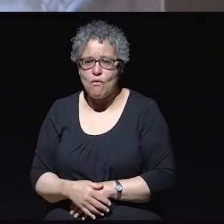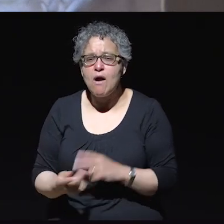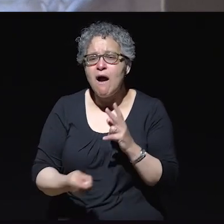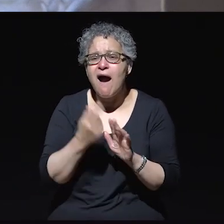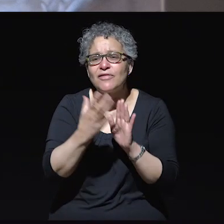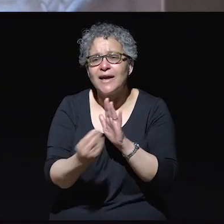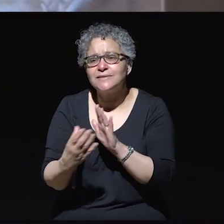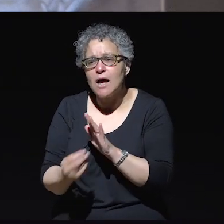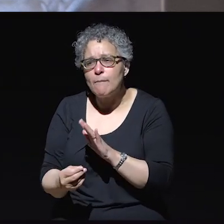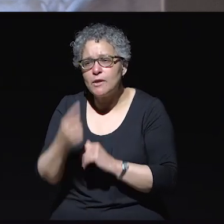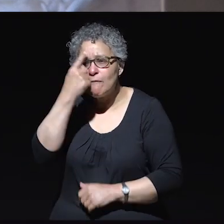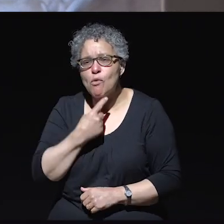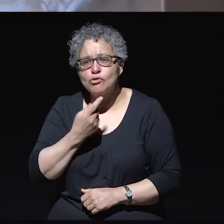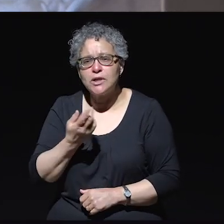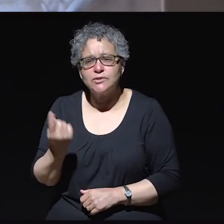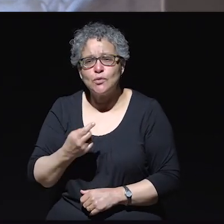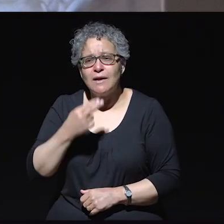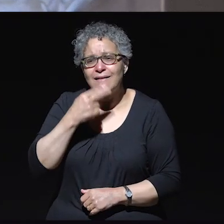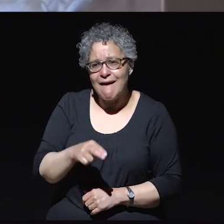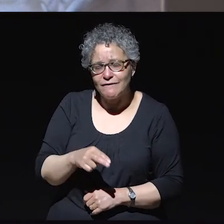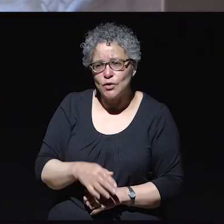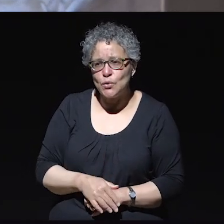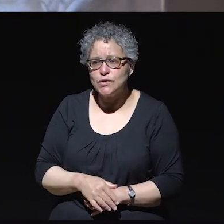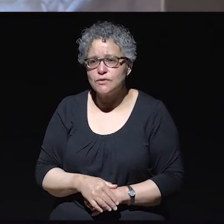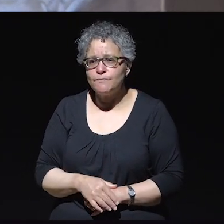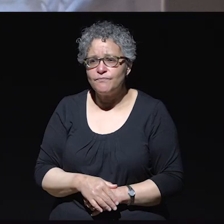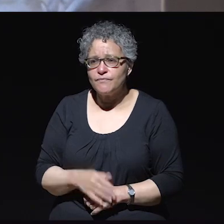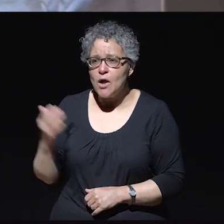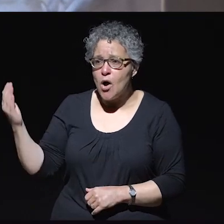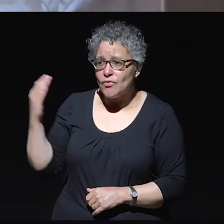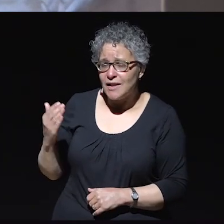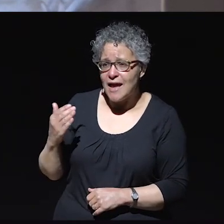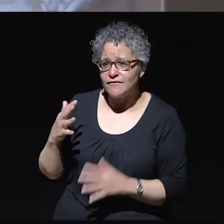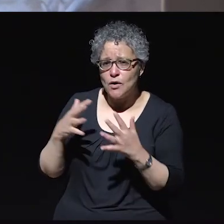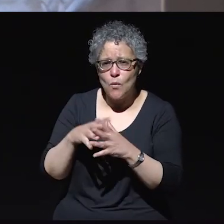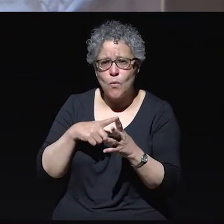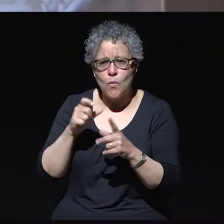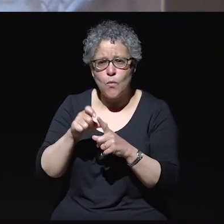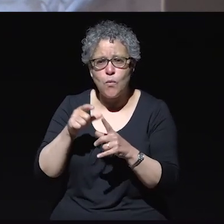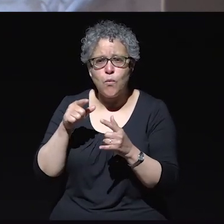of the portraits of his nephews. On the left, we saw the one from Waddesdon Manor, and then in the centre, Gainsborough Dupont,